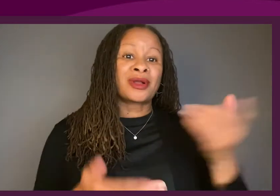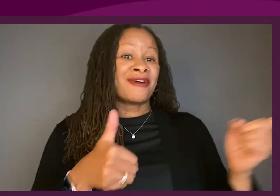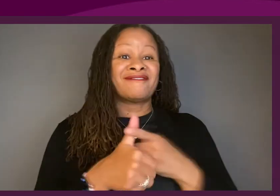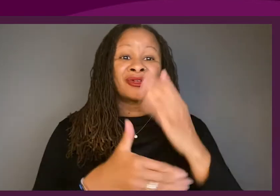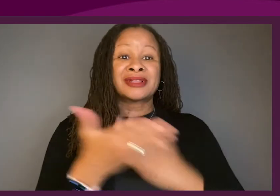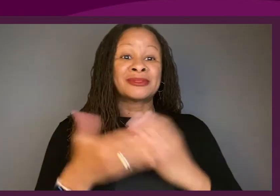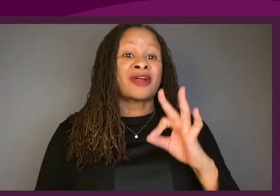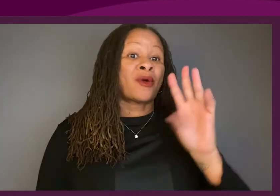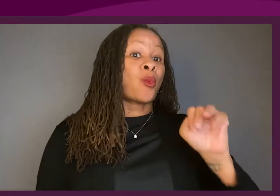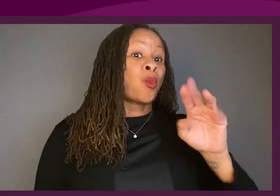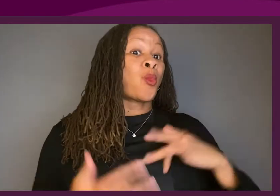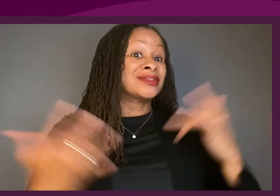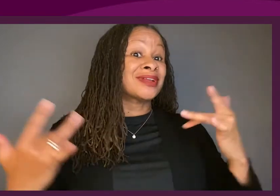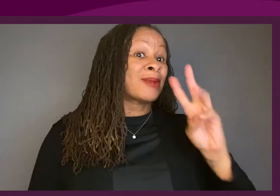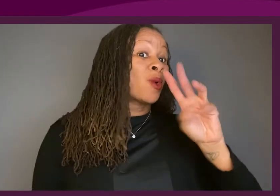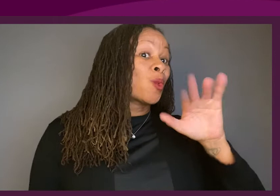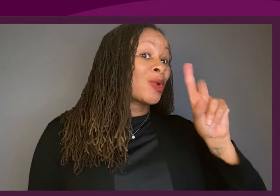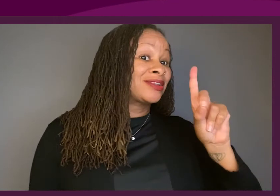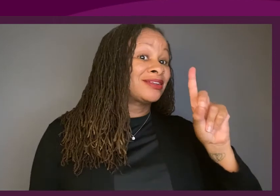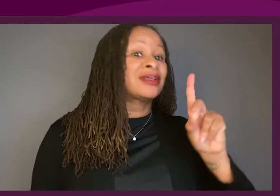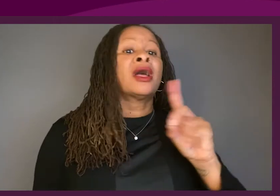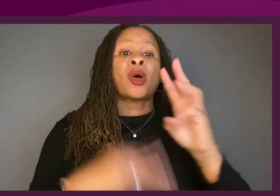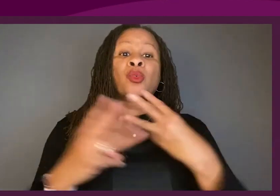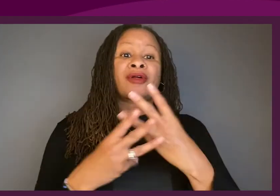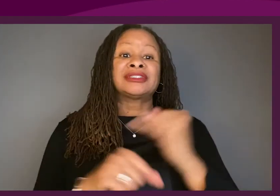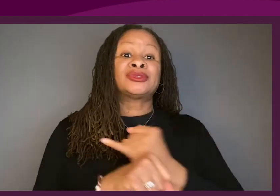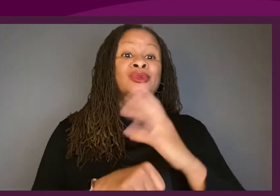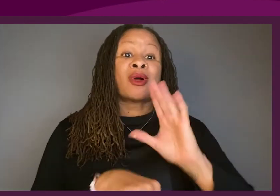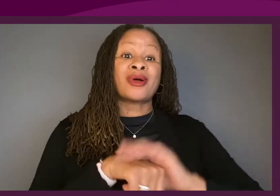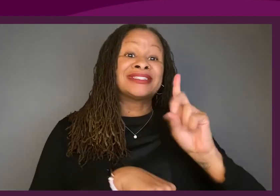Hello, everyone, and welcome to the debut episode of What's Up WID, the World Institute